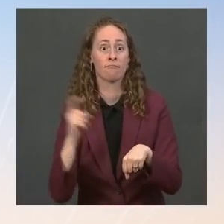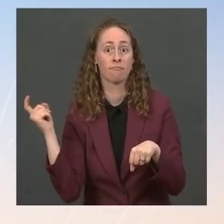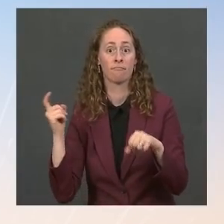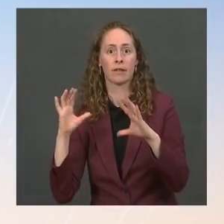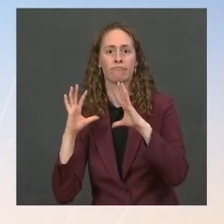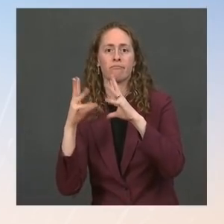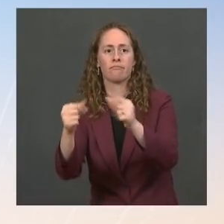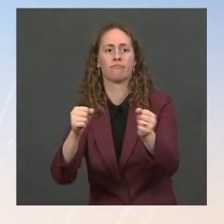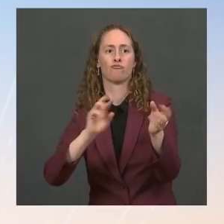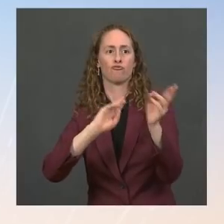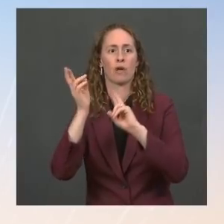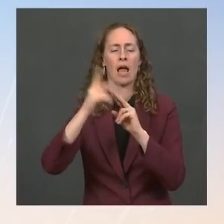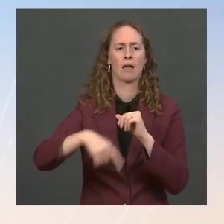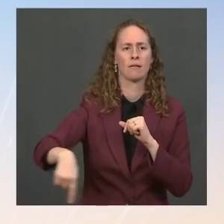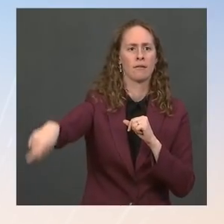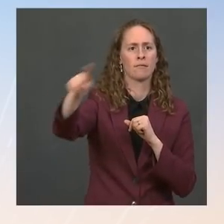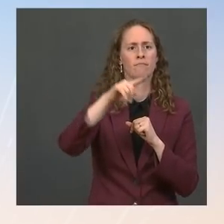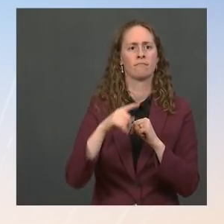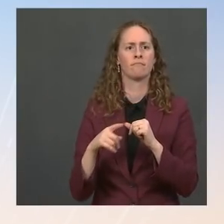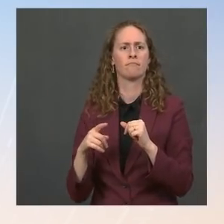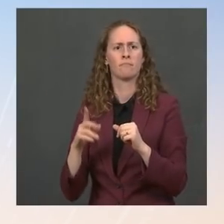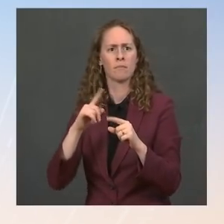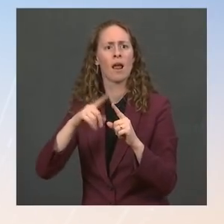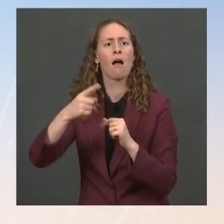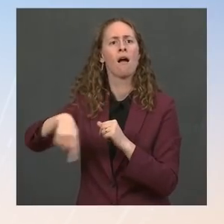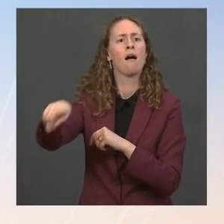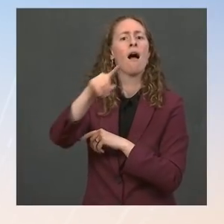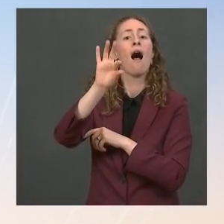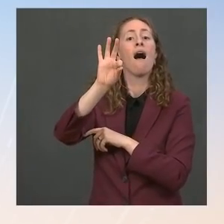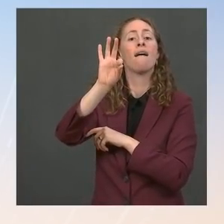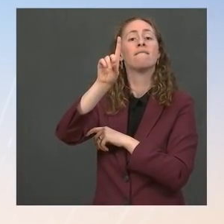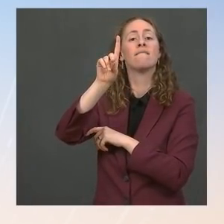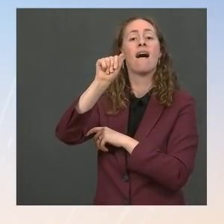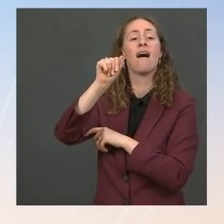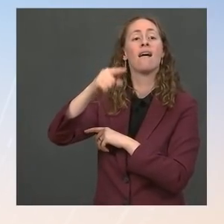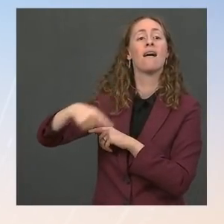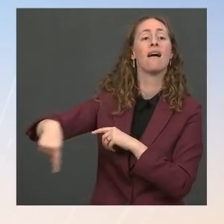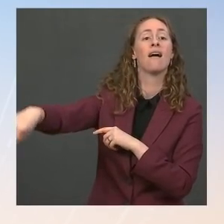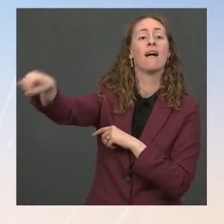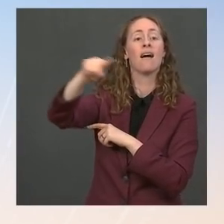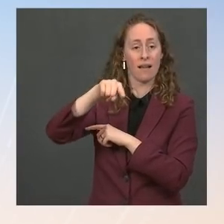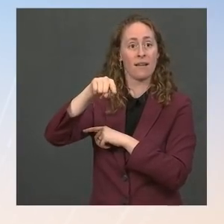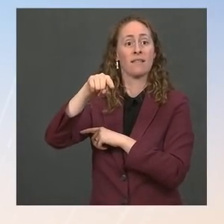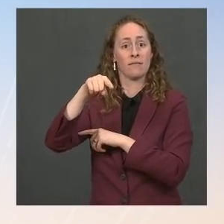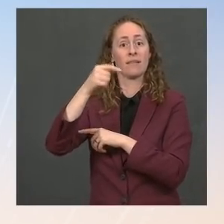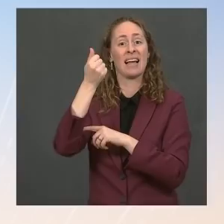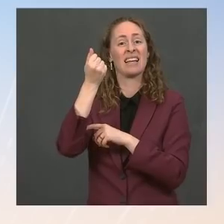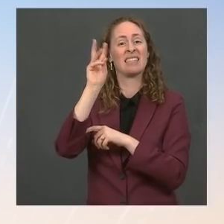The Press: Sixteen out of eighteen FDA advisors say there is not the science. The President talks about "following the science."